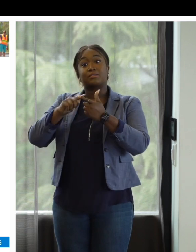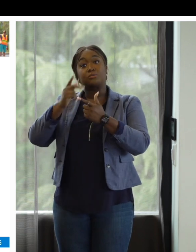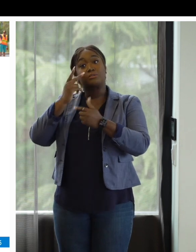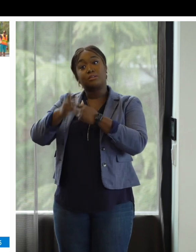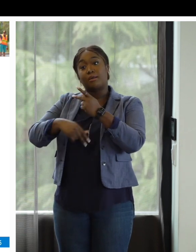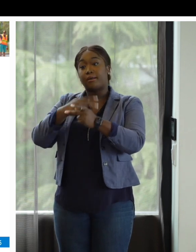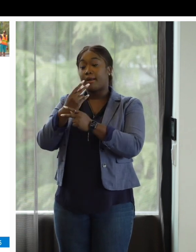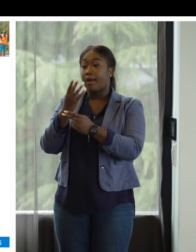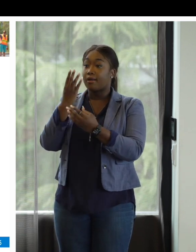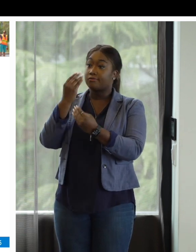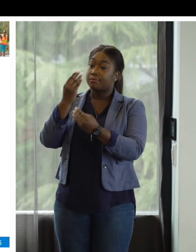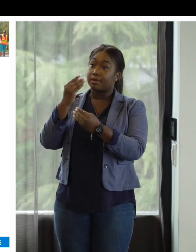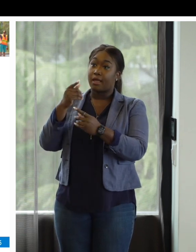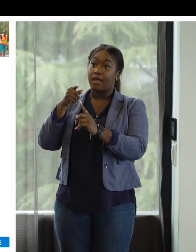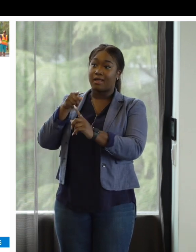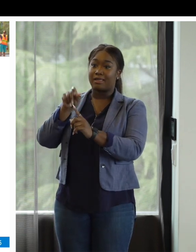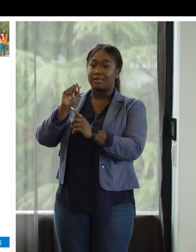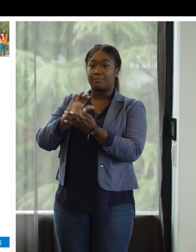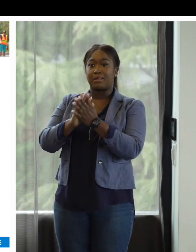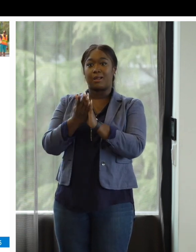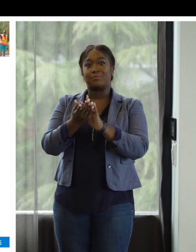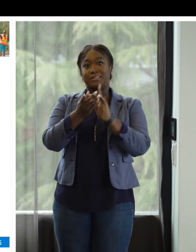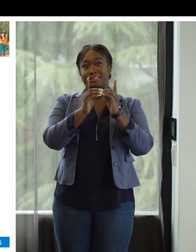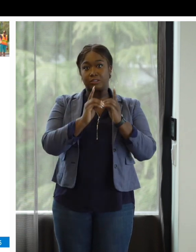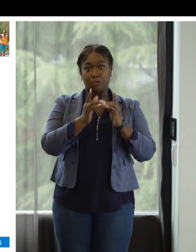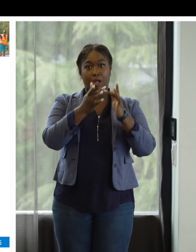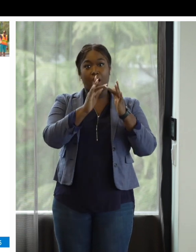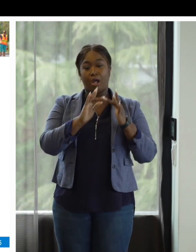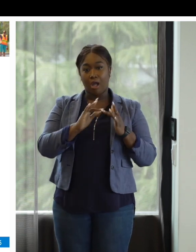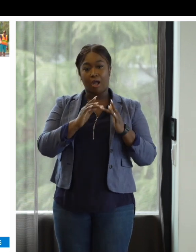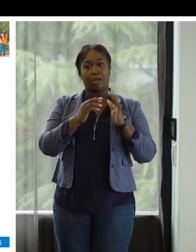can be digitized and represented in the